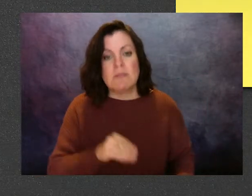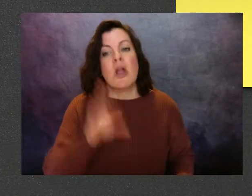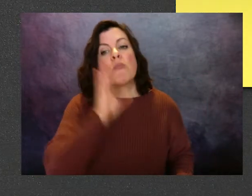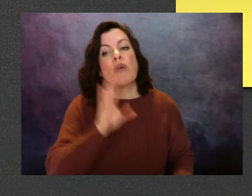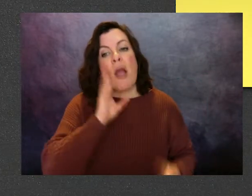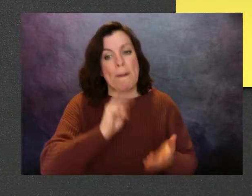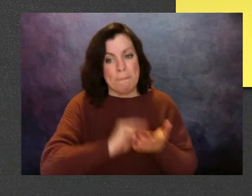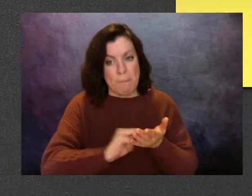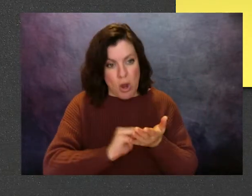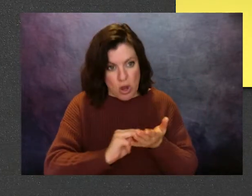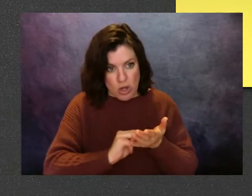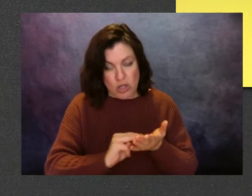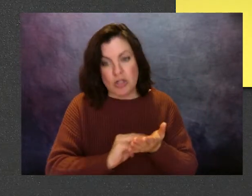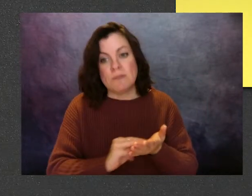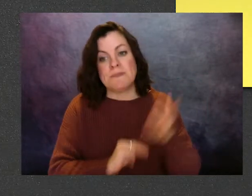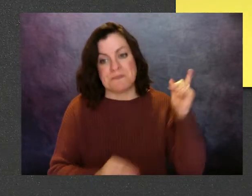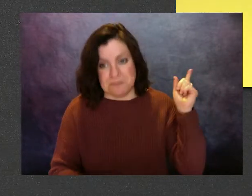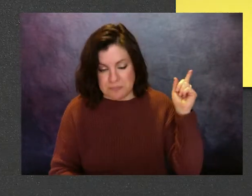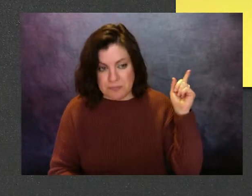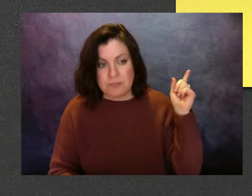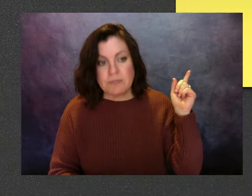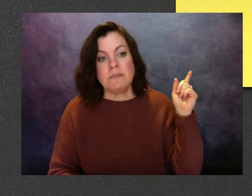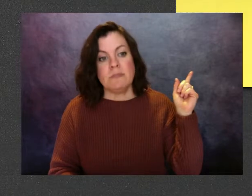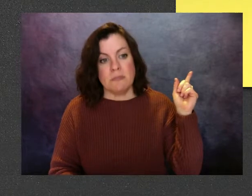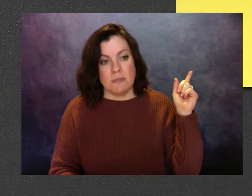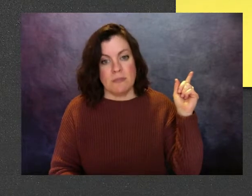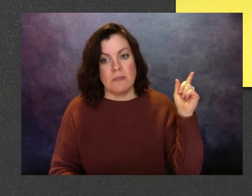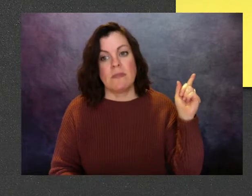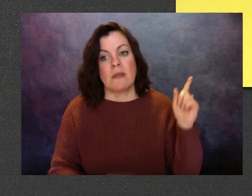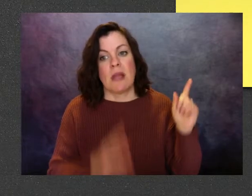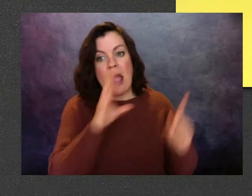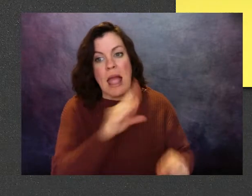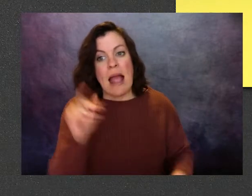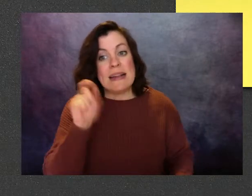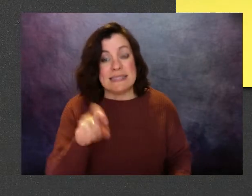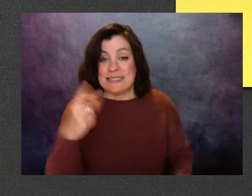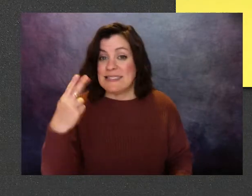We also need a brown marker and some scissors.